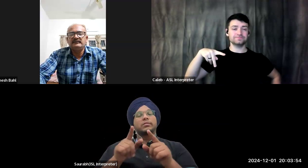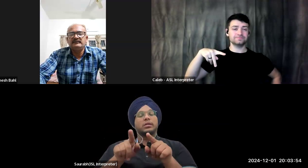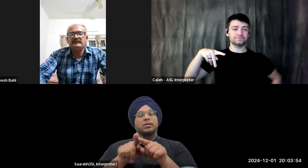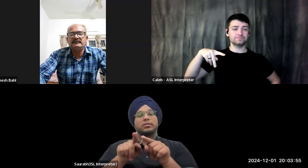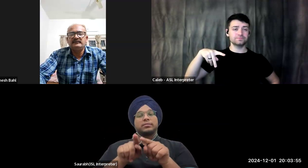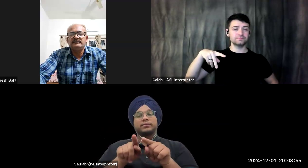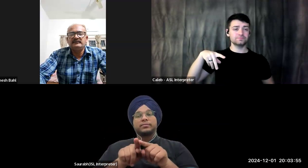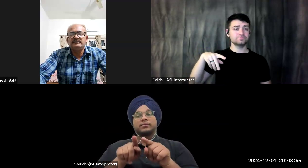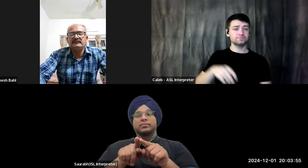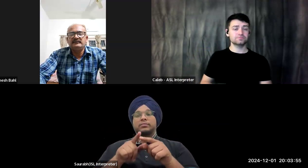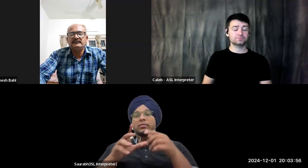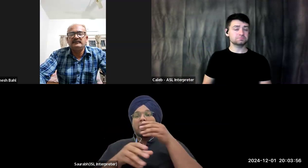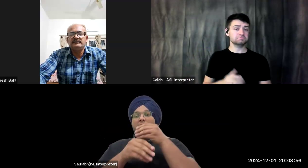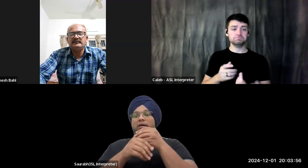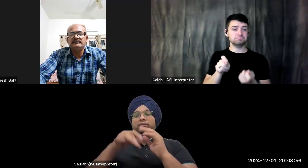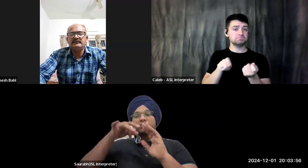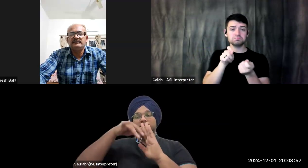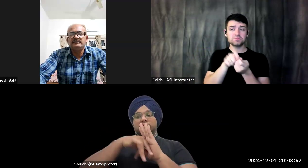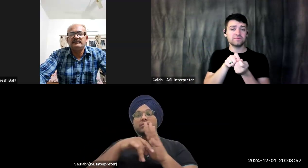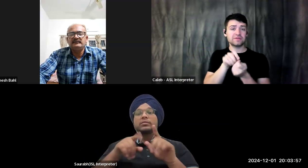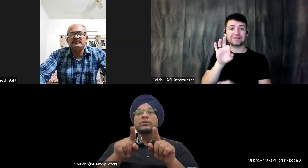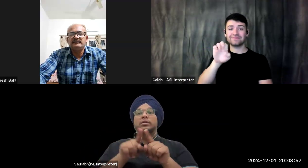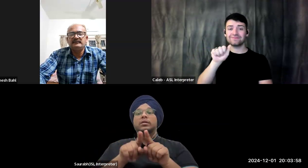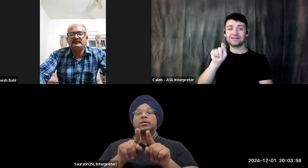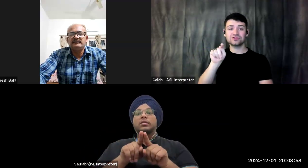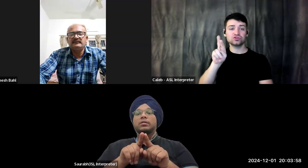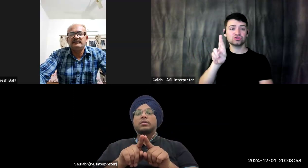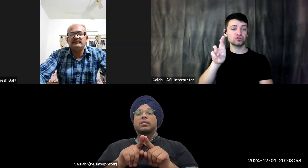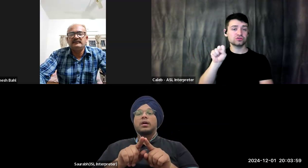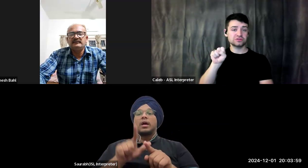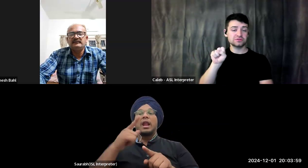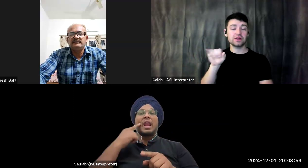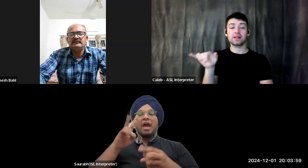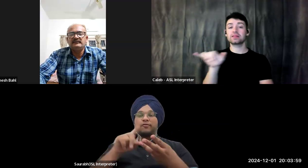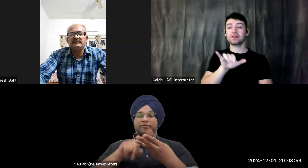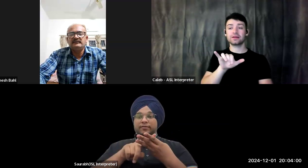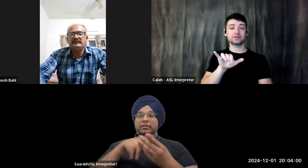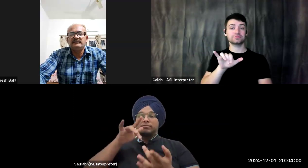additional features like live location tracking